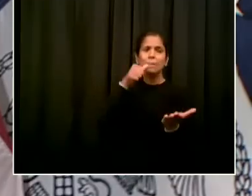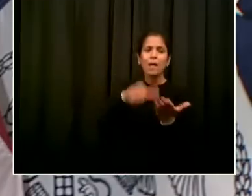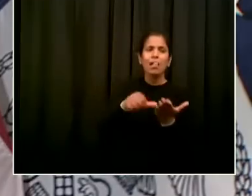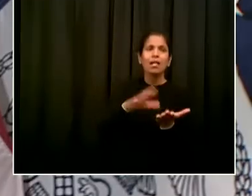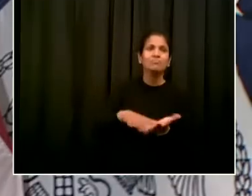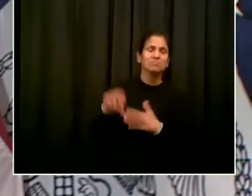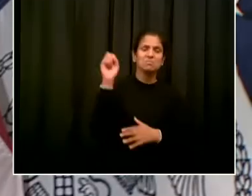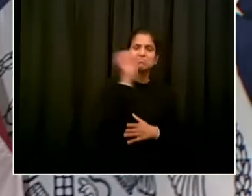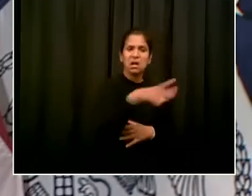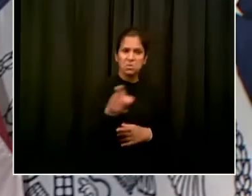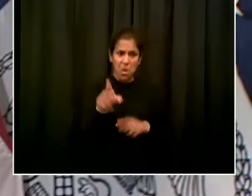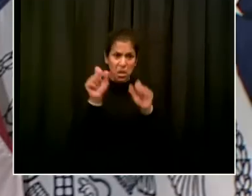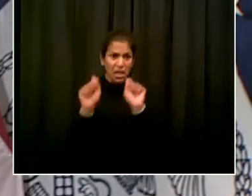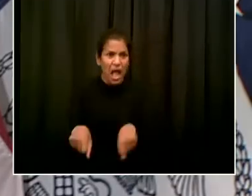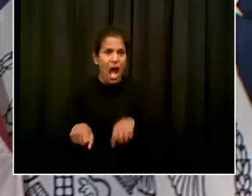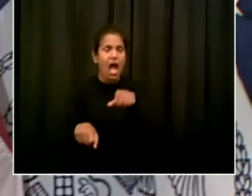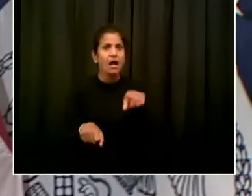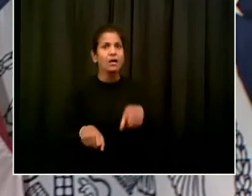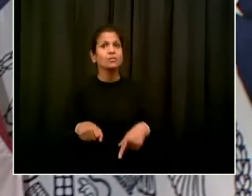EARLY VOTING ISIS